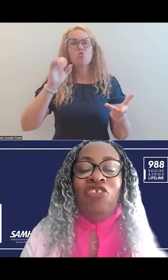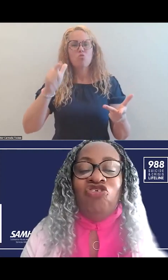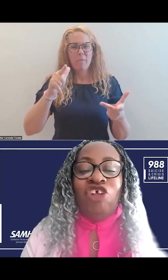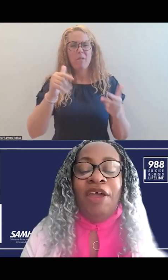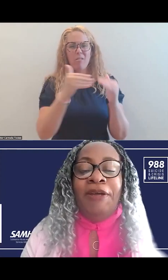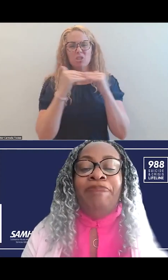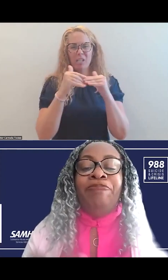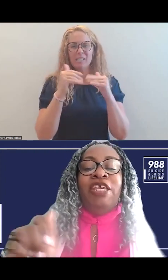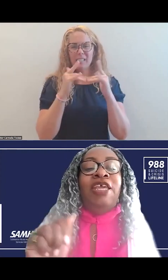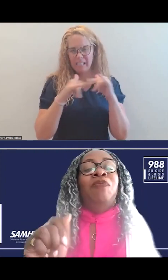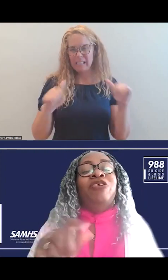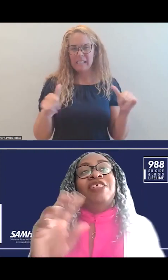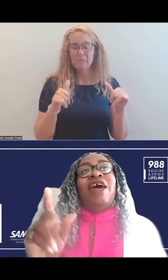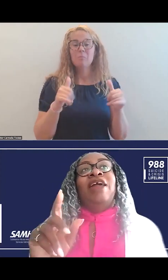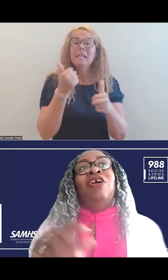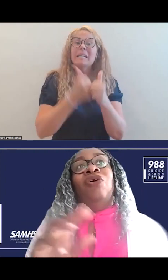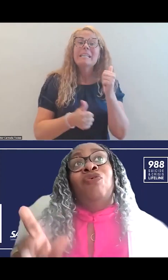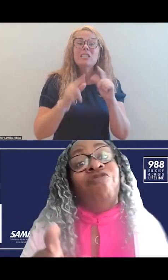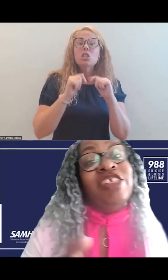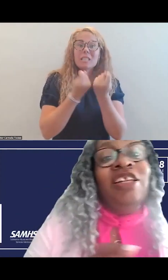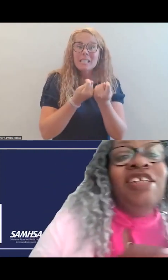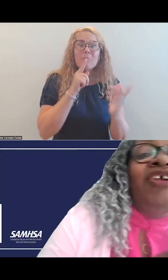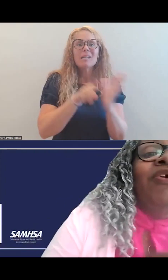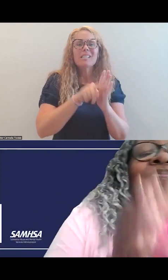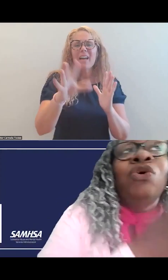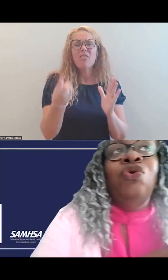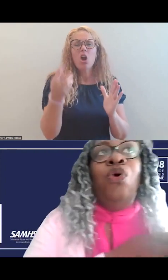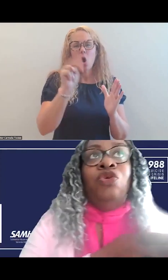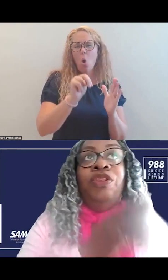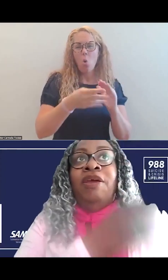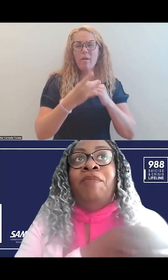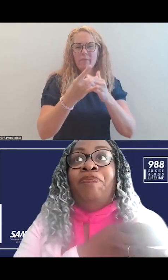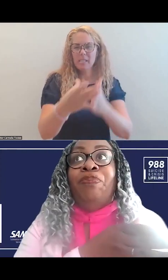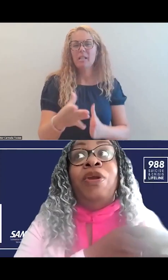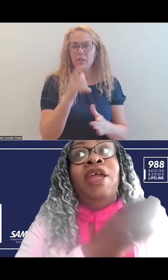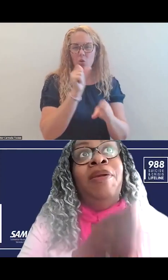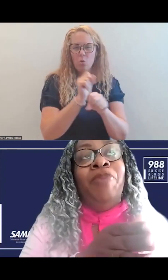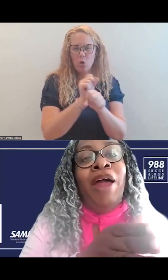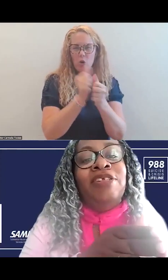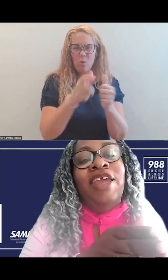EACH TIME HAD A FACILITATOR THAT WORKED WITH THEM PRE-POLICY